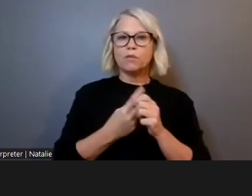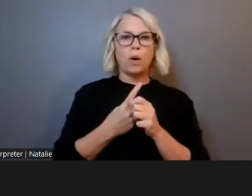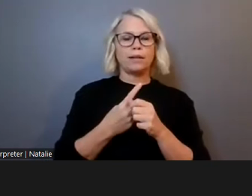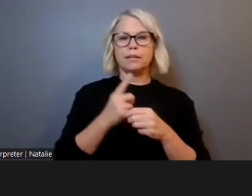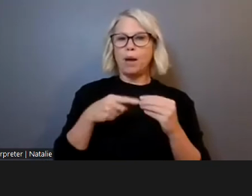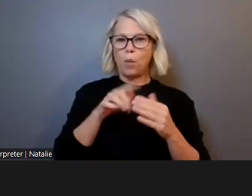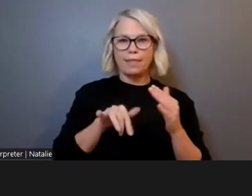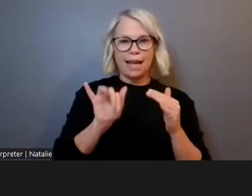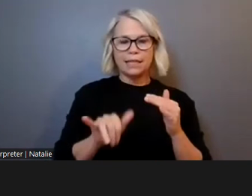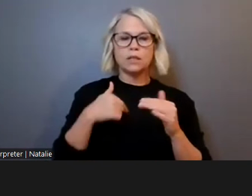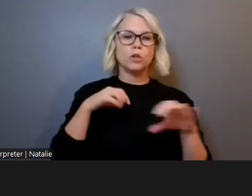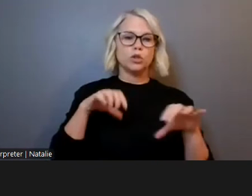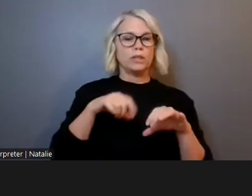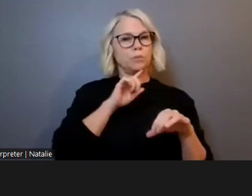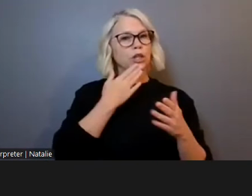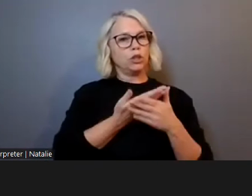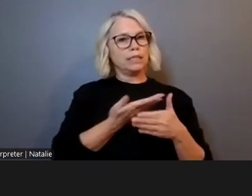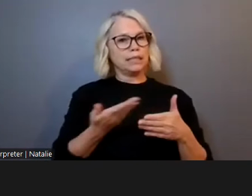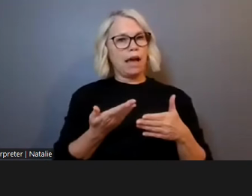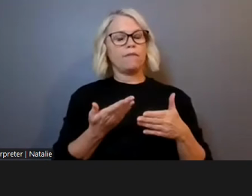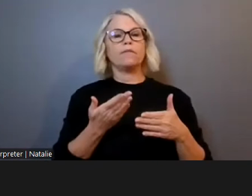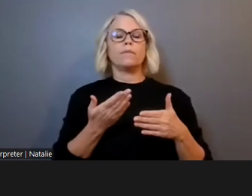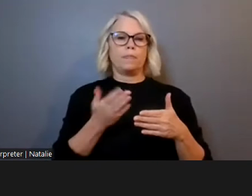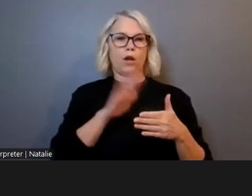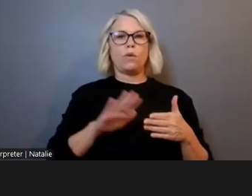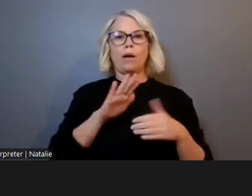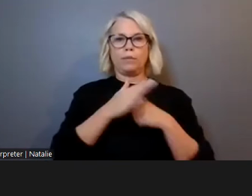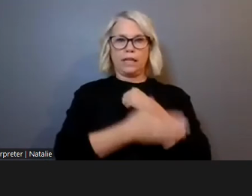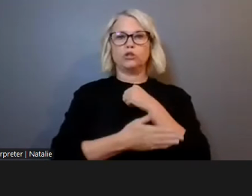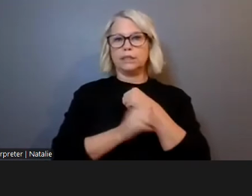We are doing some really good stuff across the nation.